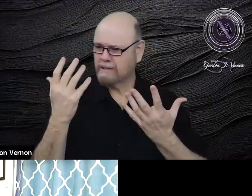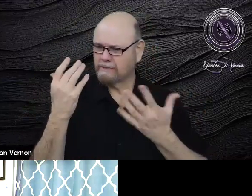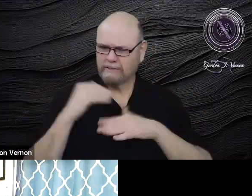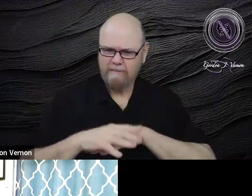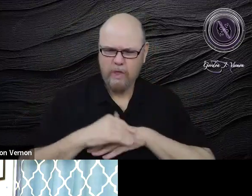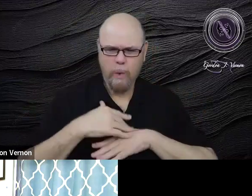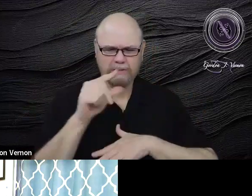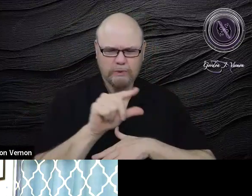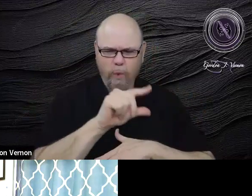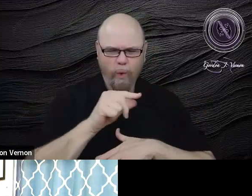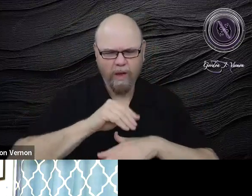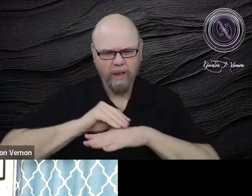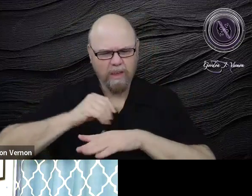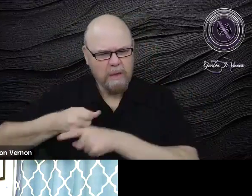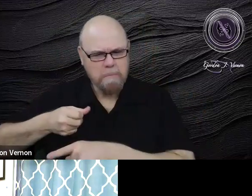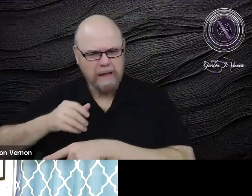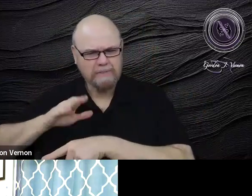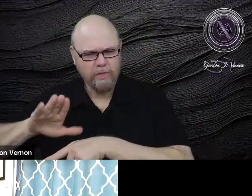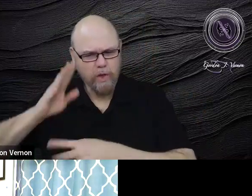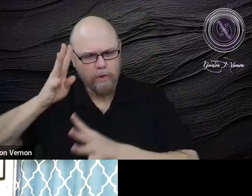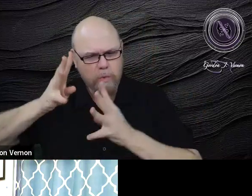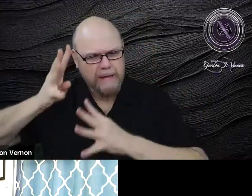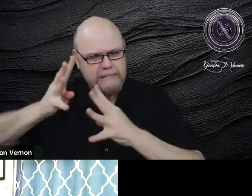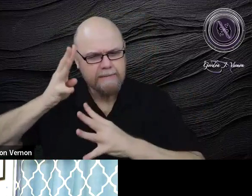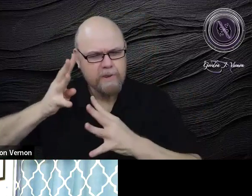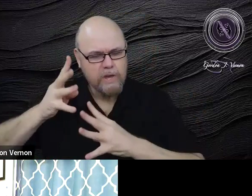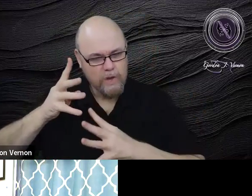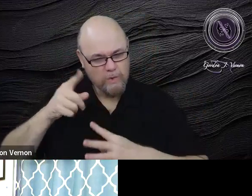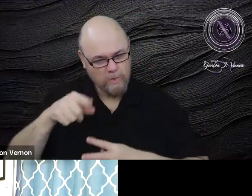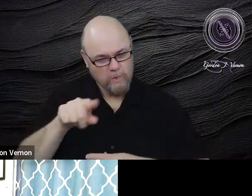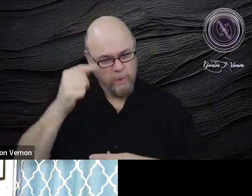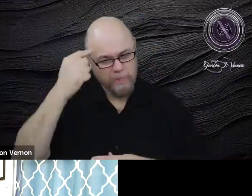of linear models and the factors are shown here on the side.